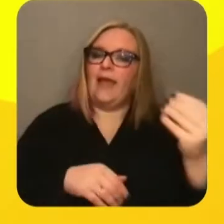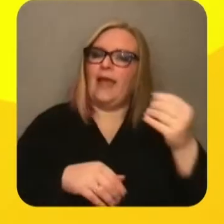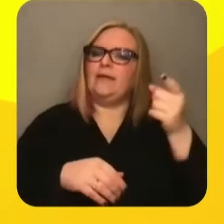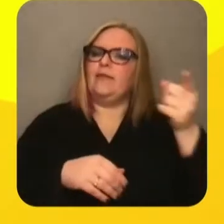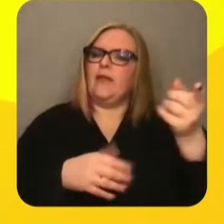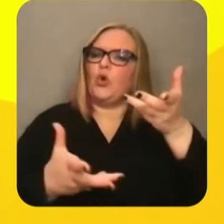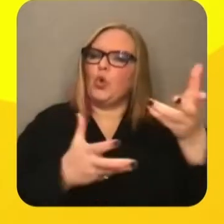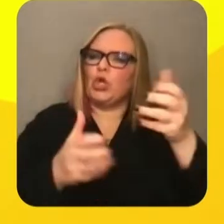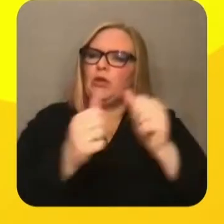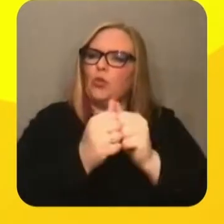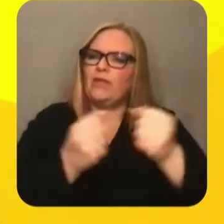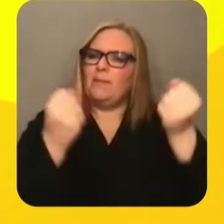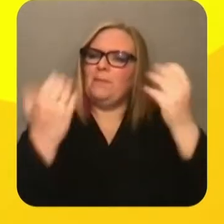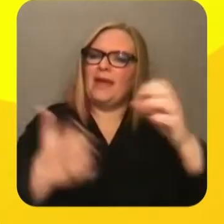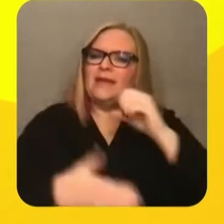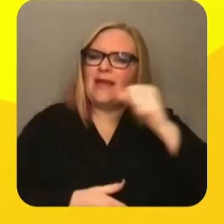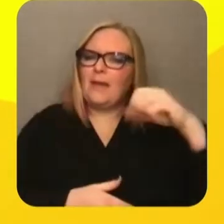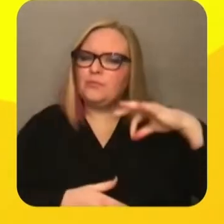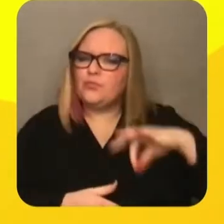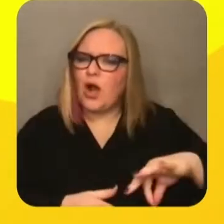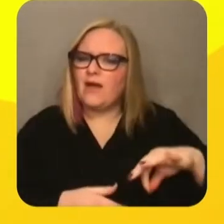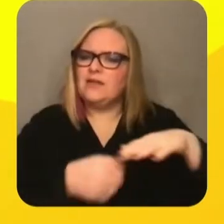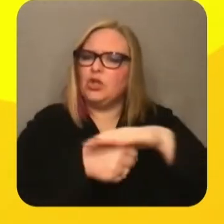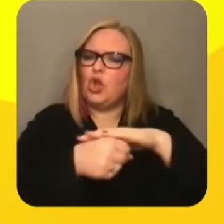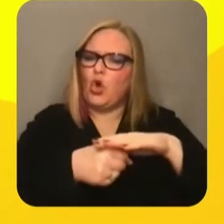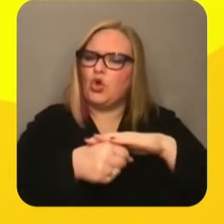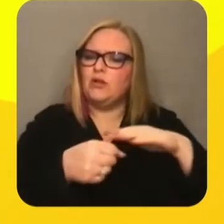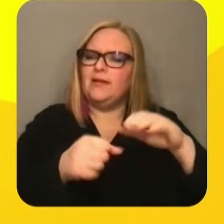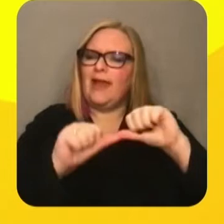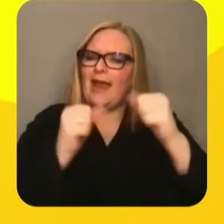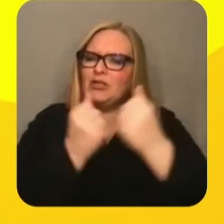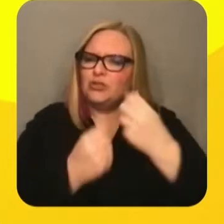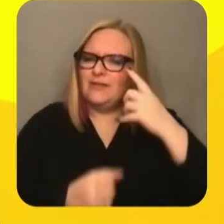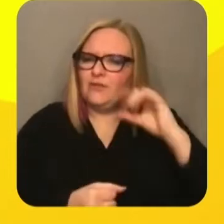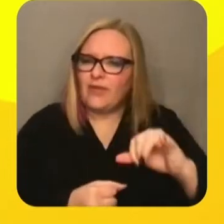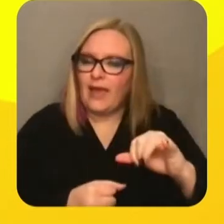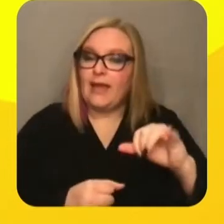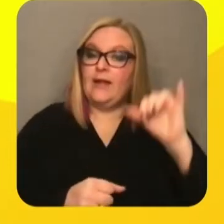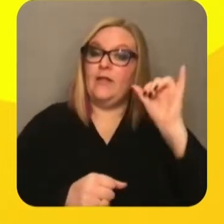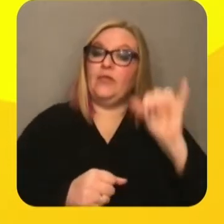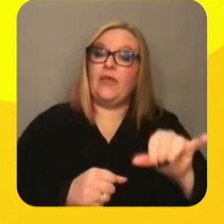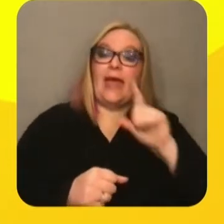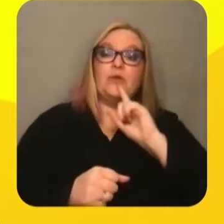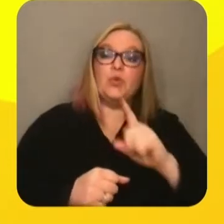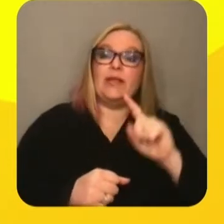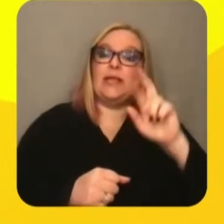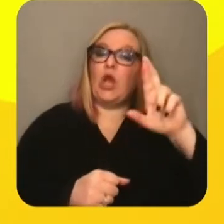and localized organizations to do that work. And that would be such rich data to kind of help us hopefully